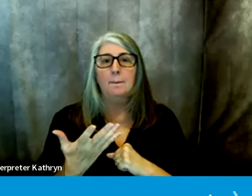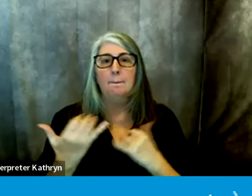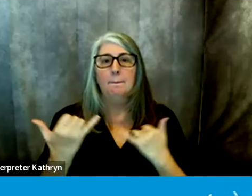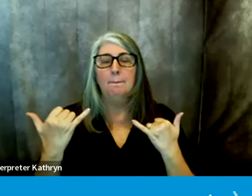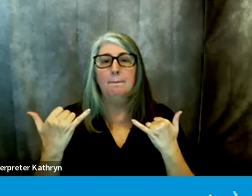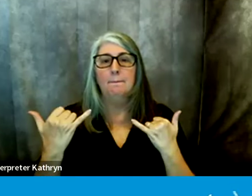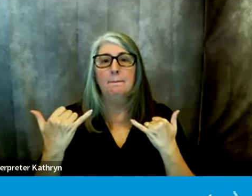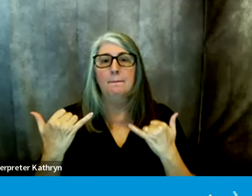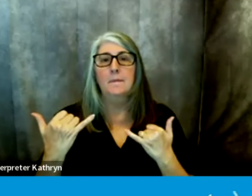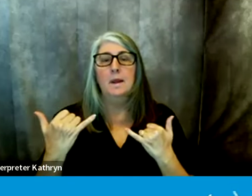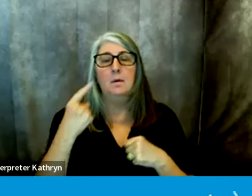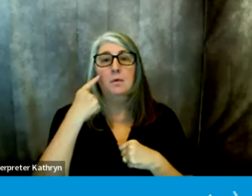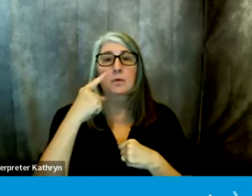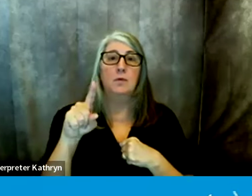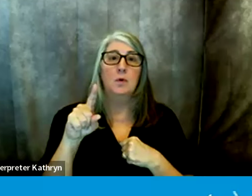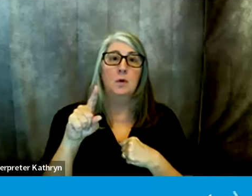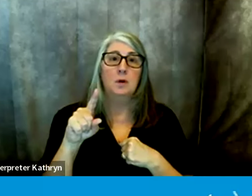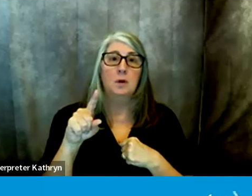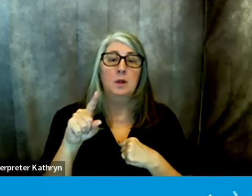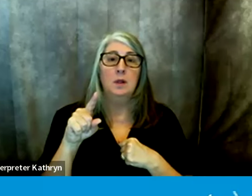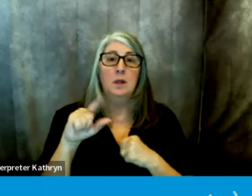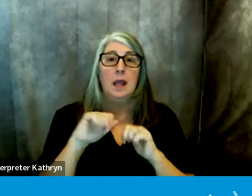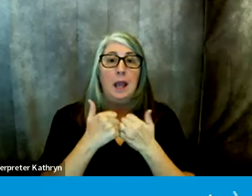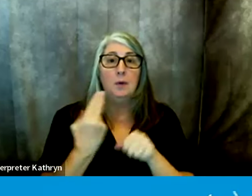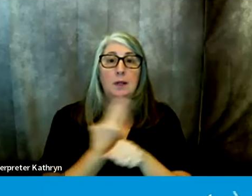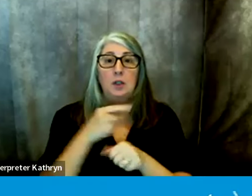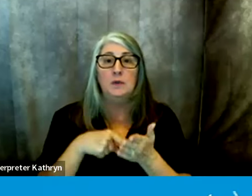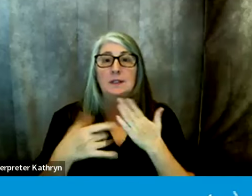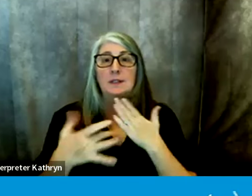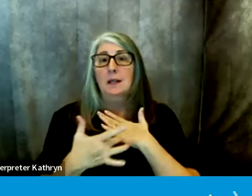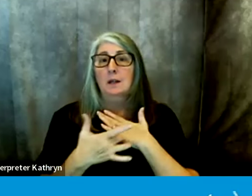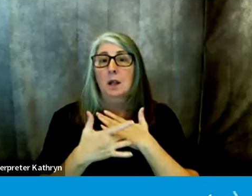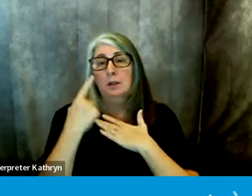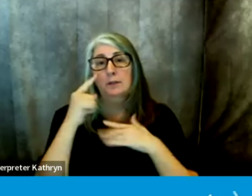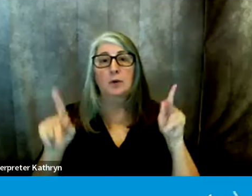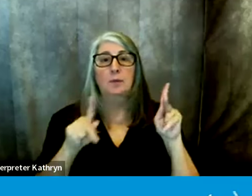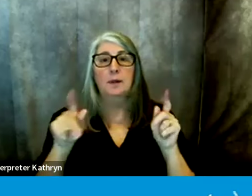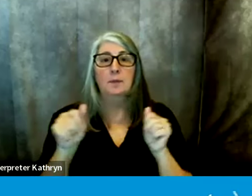In terms of where this technology can be applied for folks with suprapubic catheters,